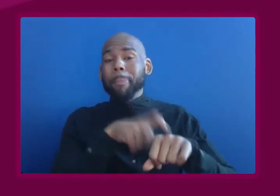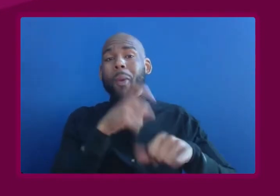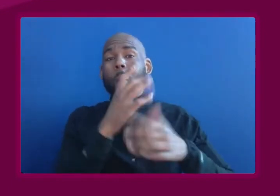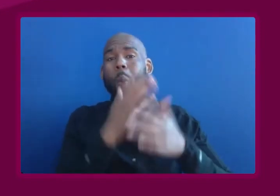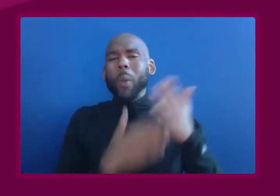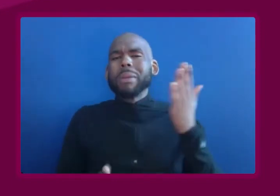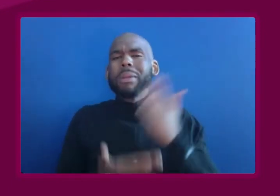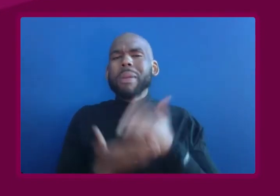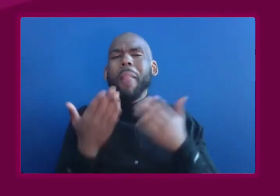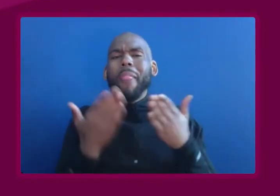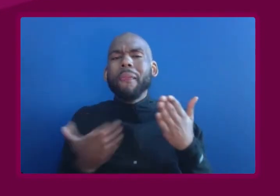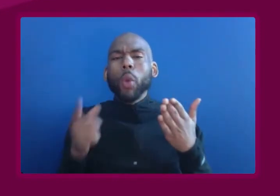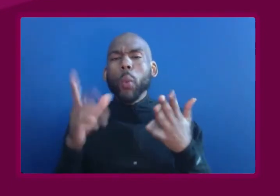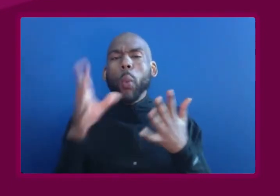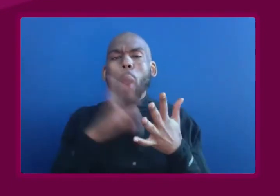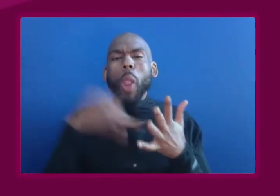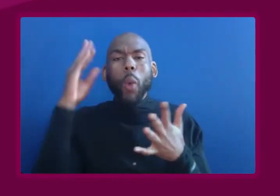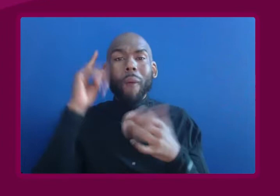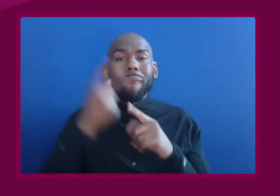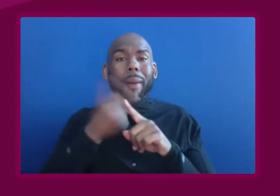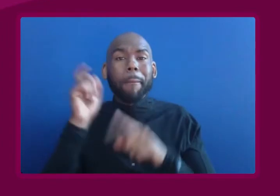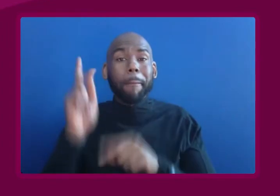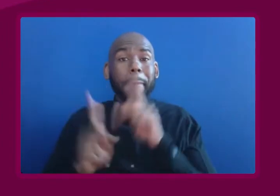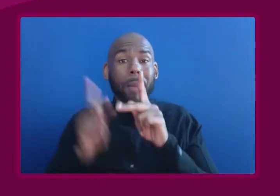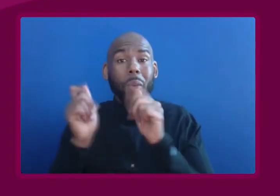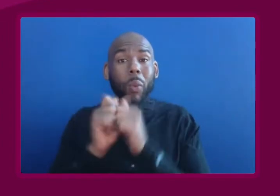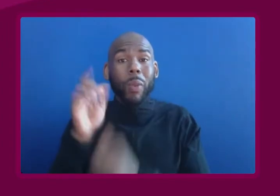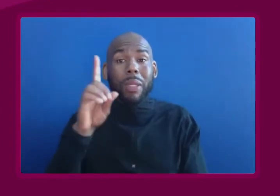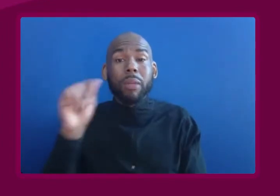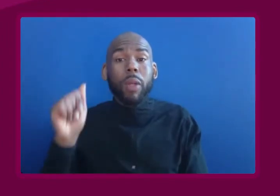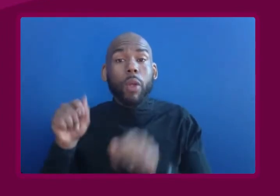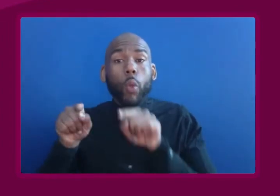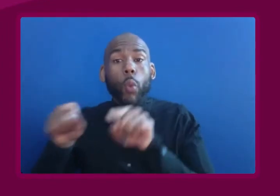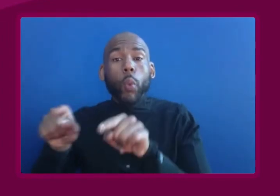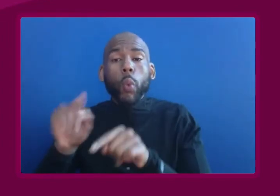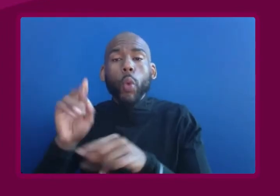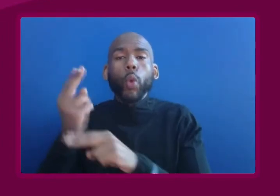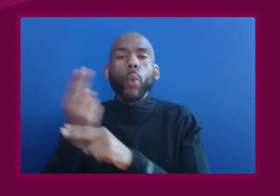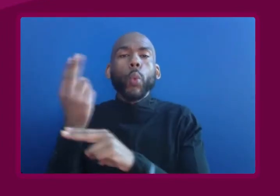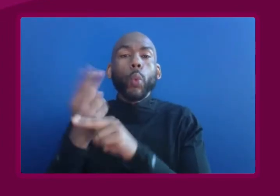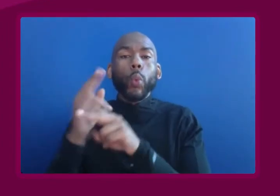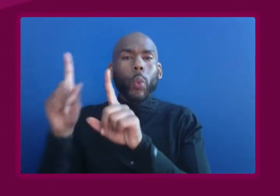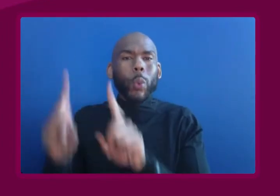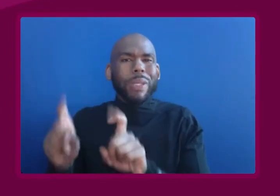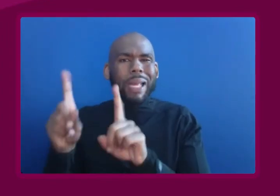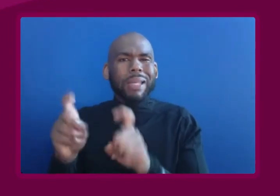of those things that you've learned from people with disabilities through user testing? And what are some of those experiences?